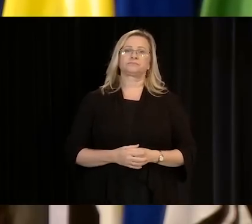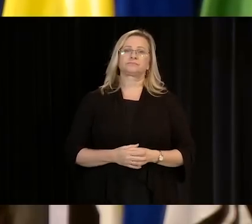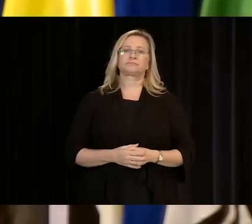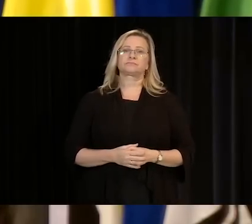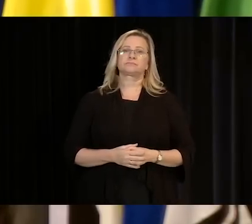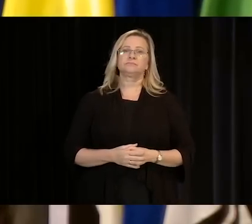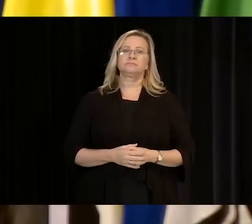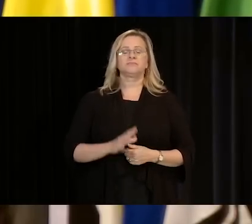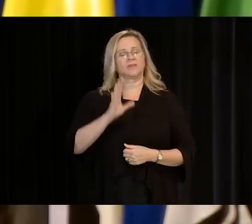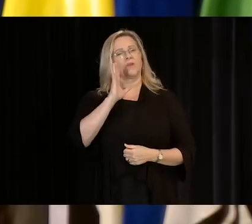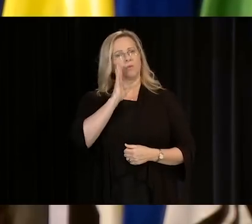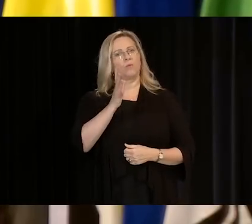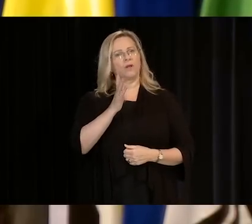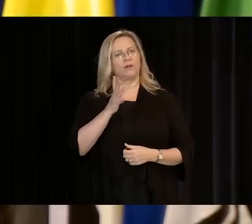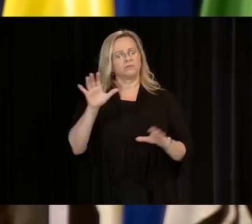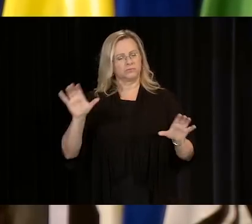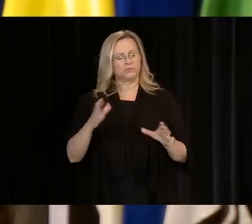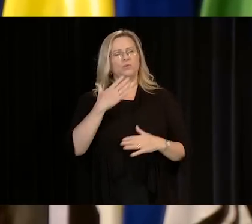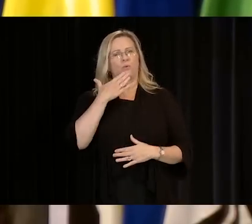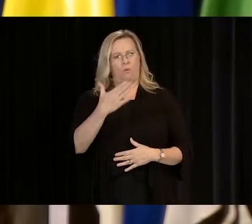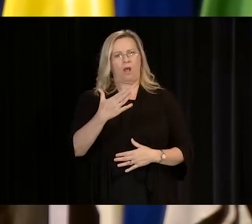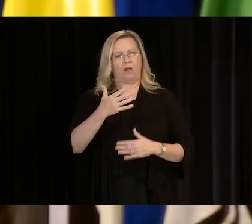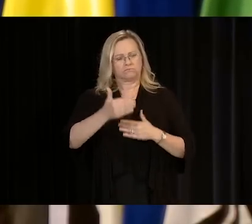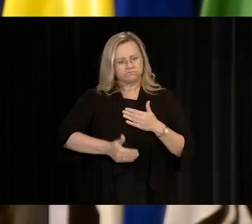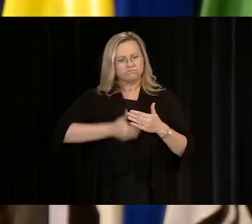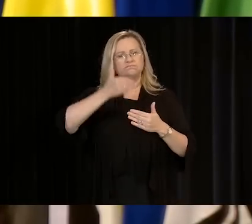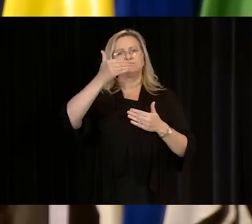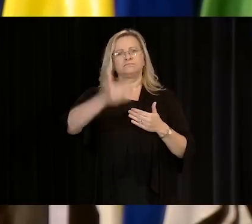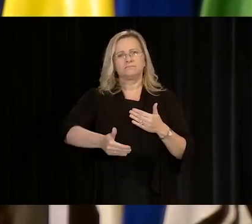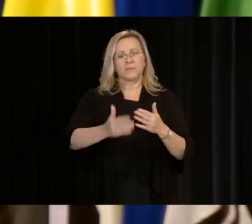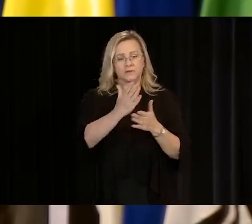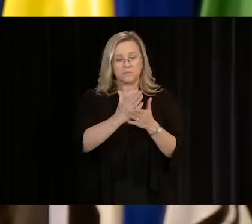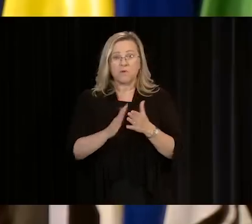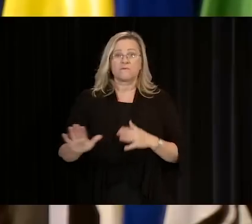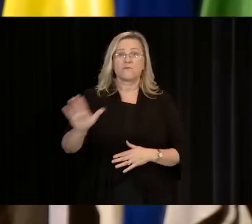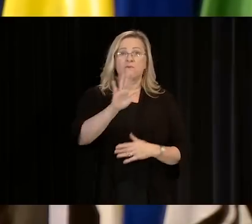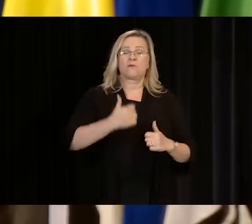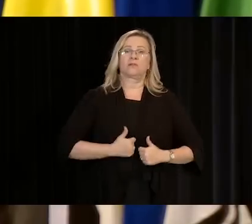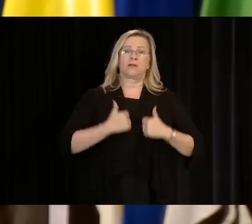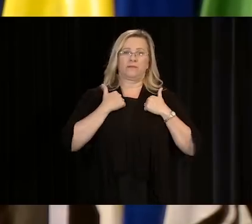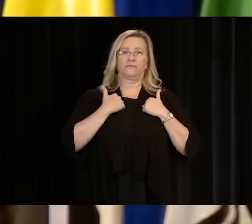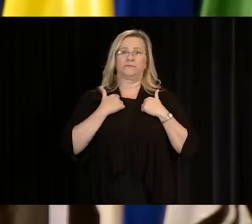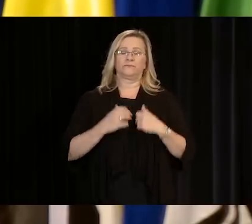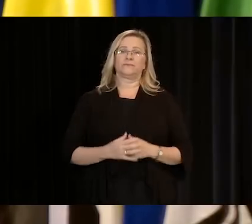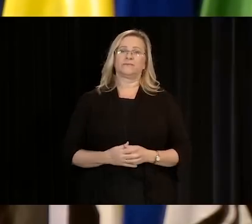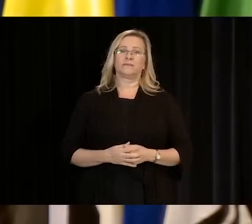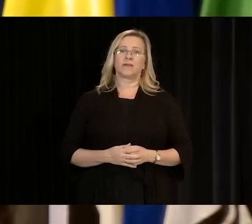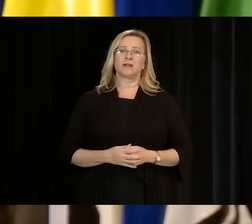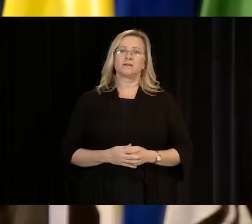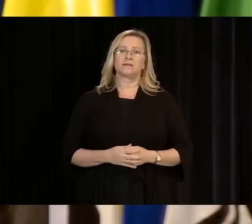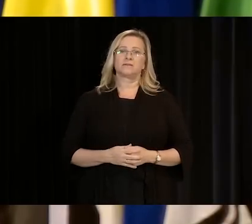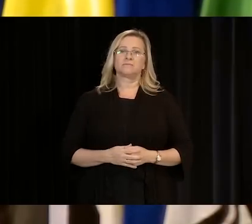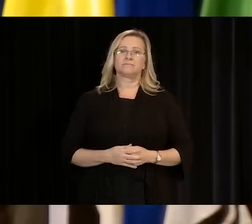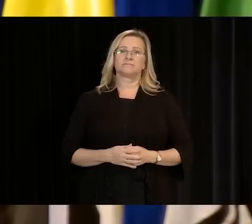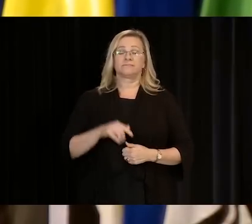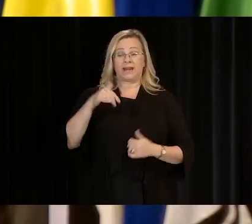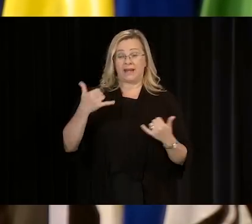INTO THE NEXT PHASE OF YOUR LIVES. I TAKE THIS MOMENT TO RECOGNIZE ALL THE FAMILIES AND FRIENDS